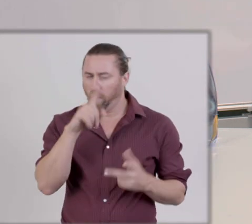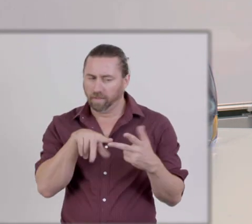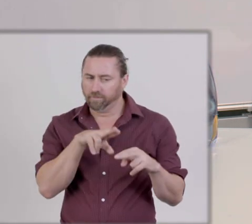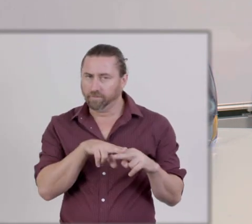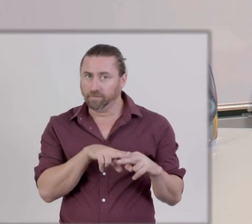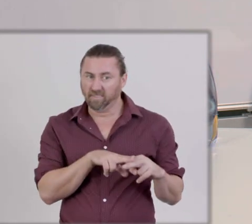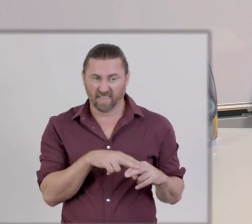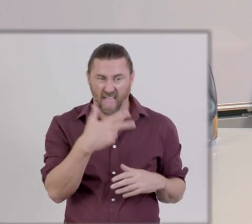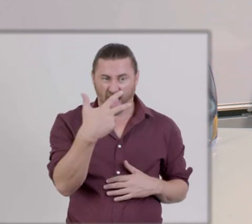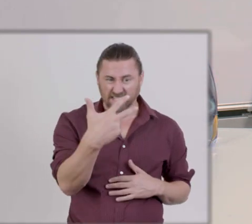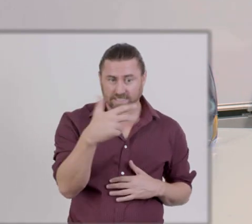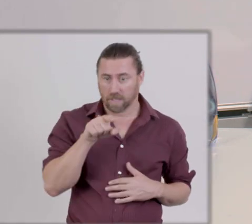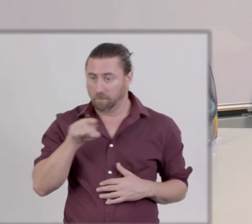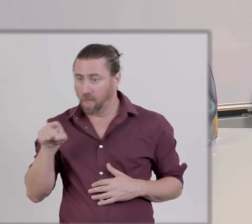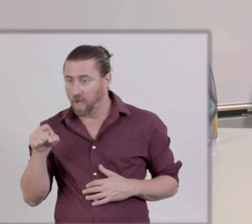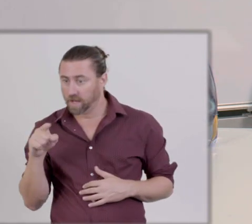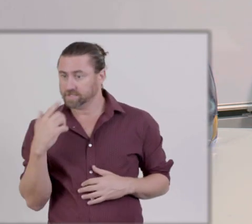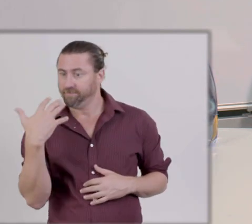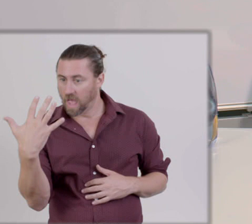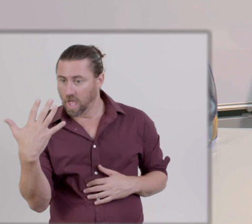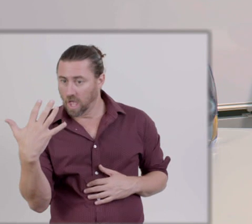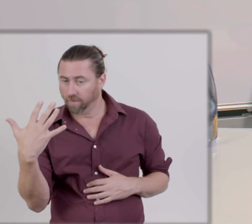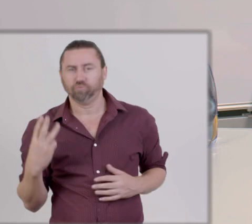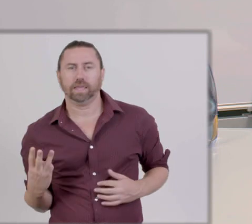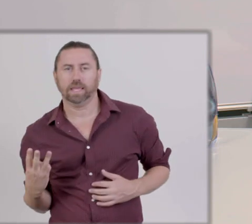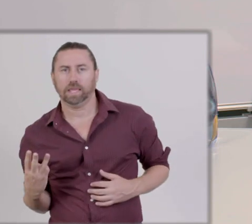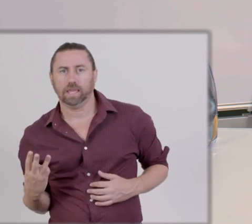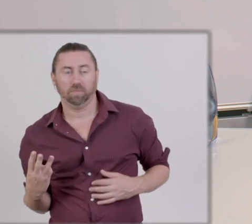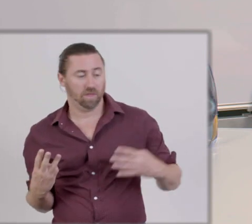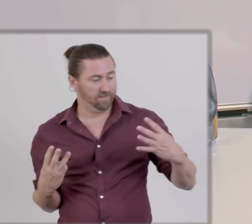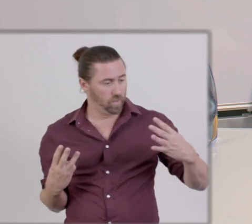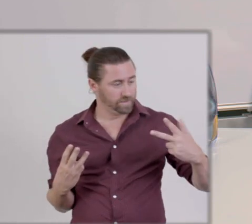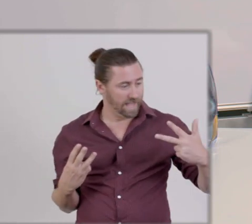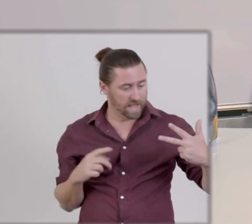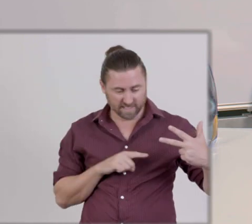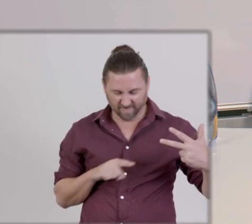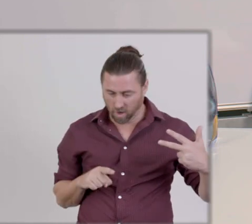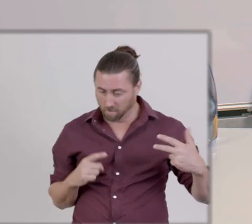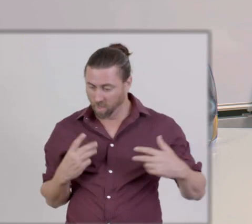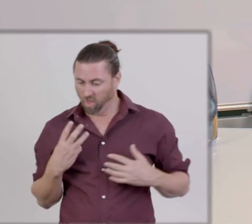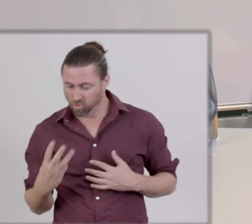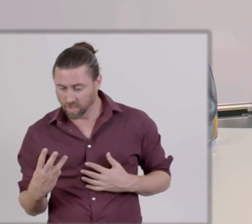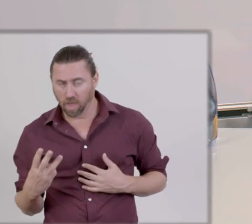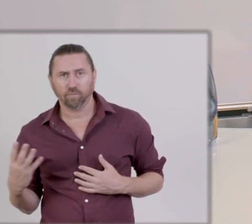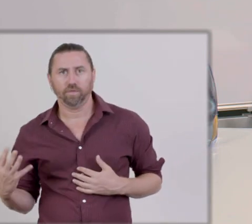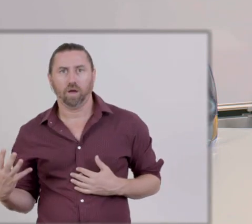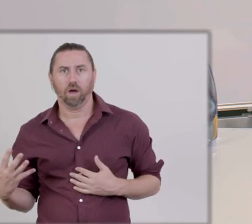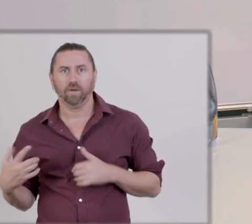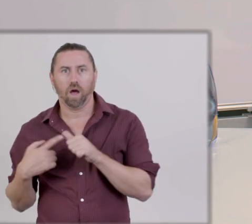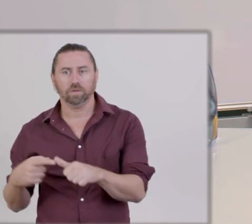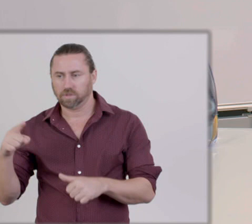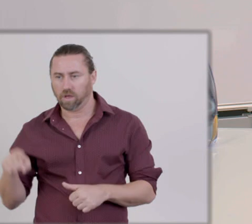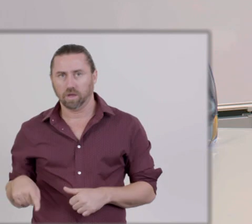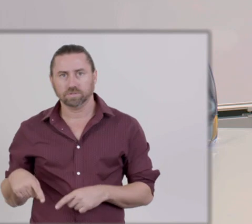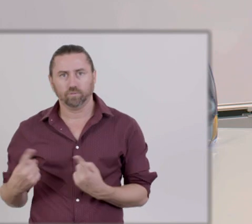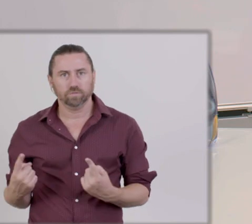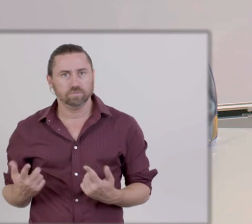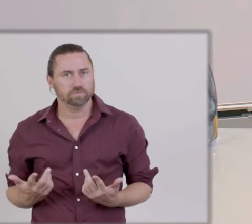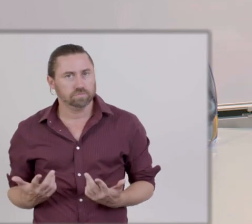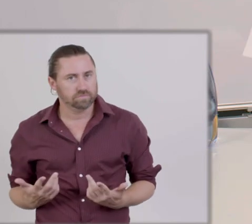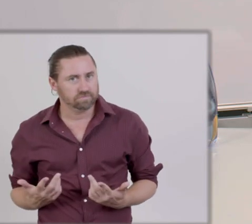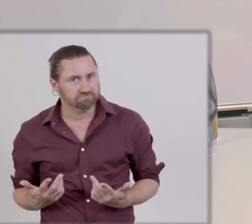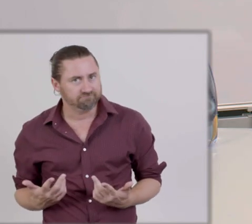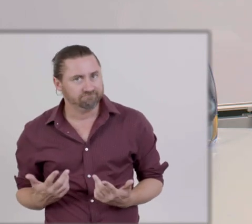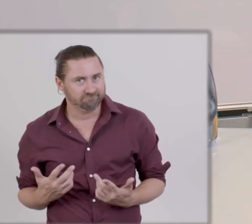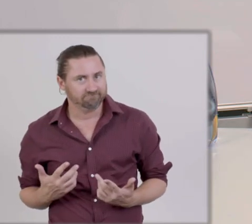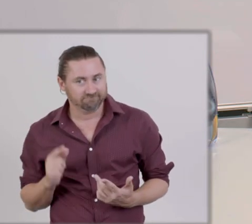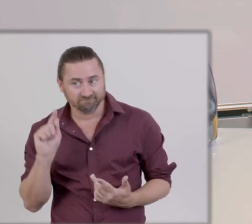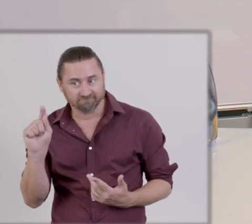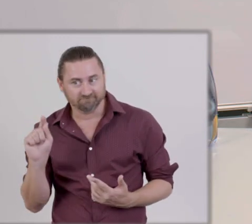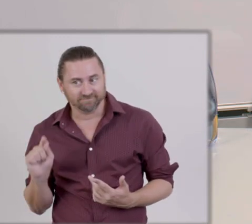But 8 subtract 5 is 3, so 48 subtract 3 is 45. We get different answers.